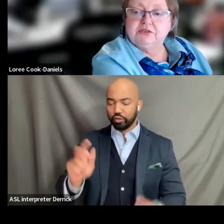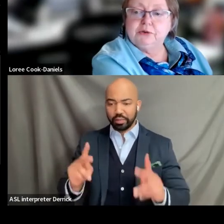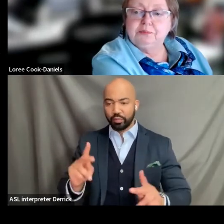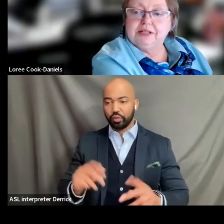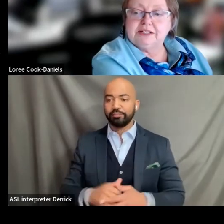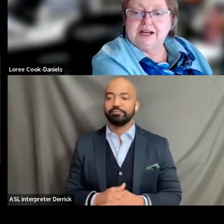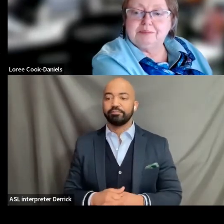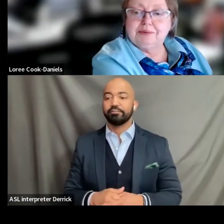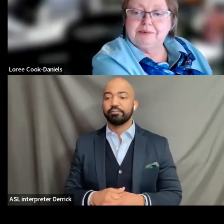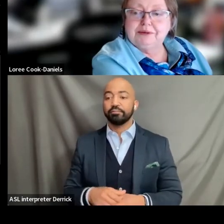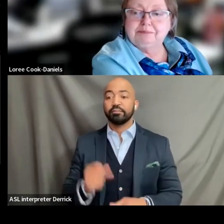Apologize if you mess up.